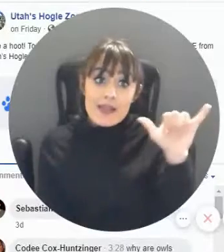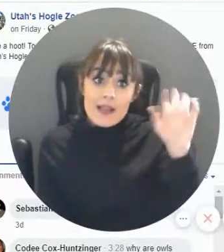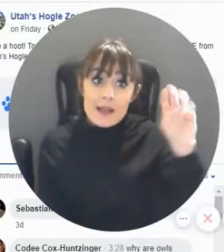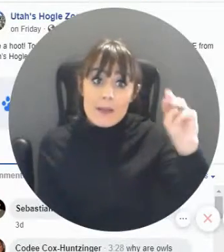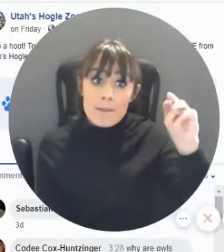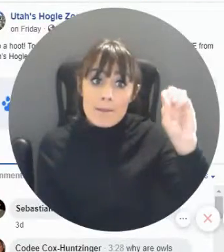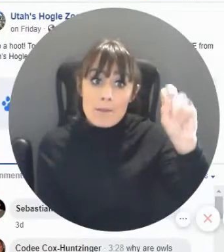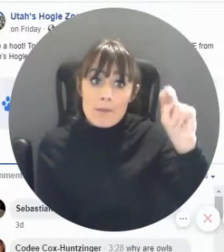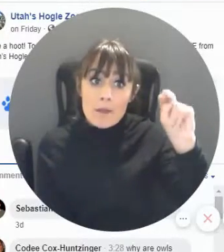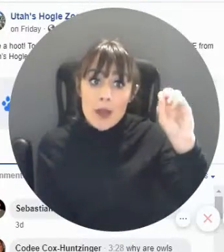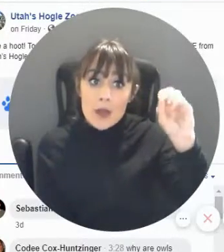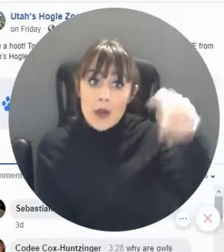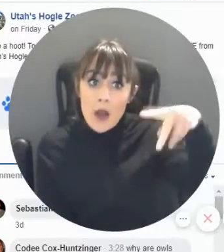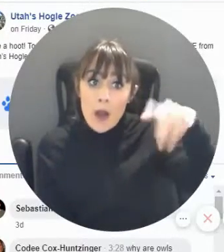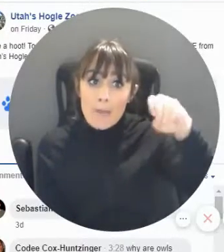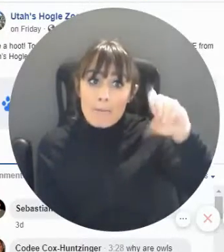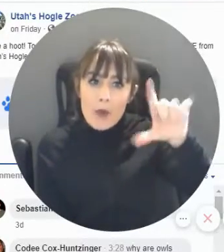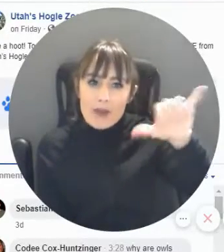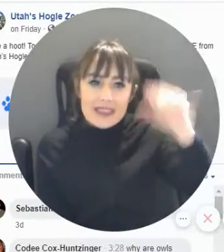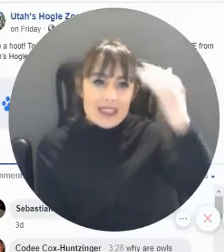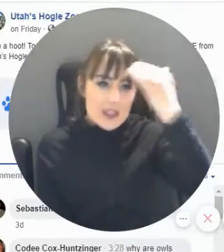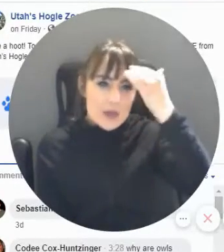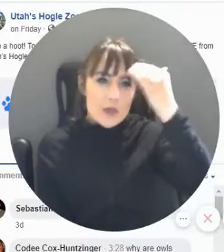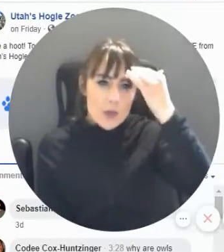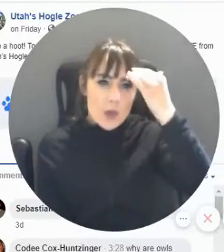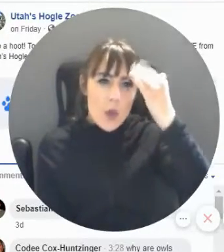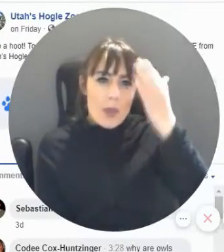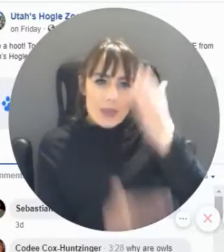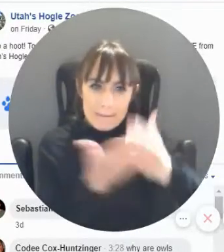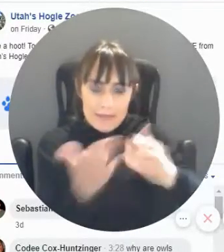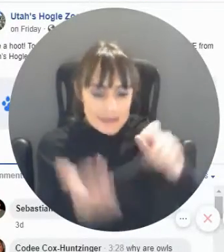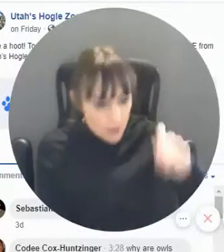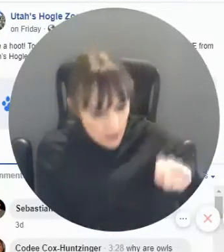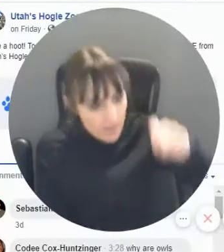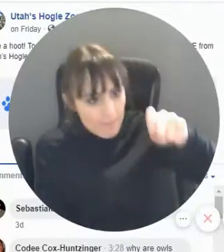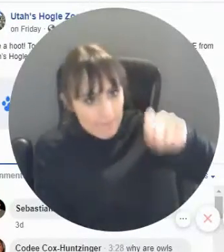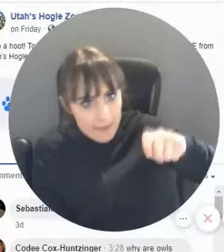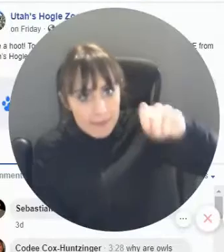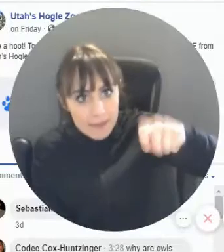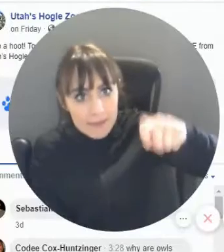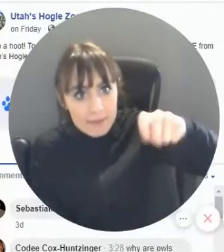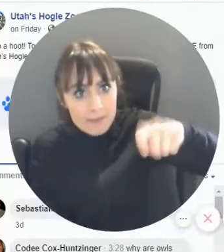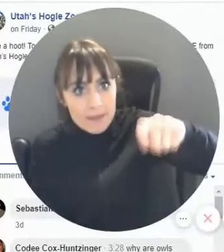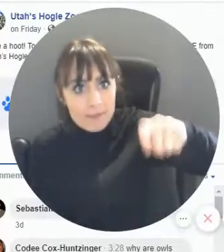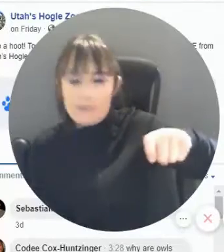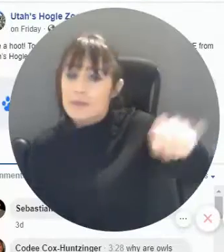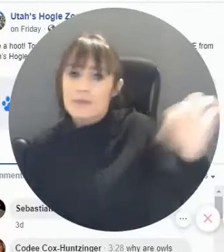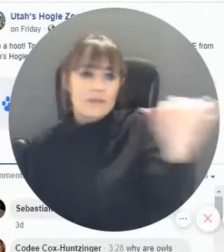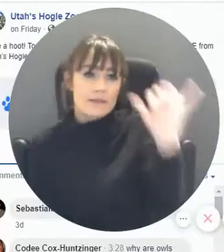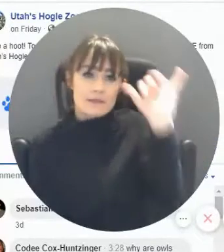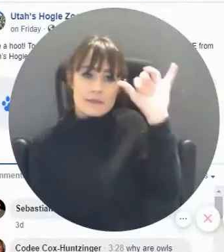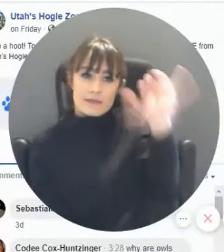pieces that you lift up and down. They kind of feel like that. Really light-weight but solid. But super, super, not heavy. A little bit hollow because